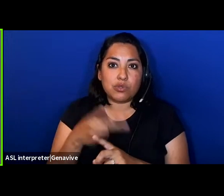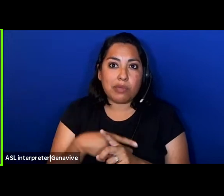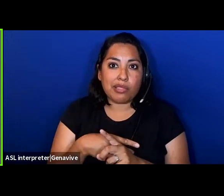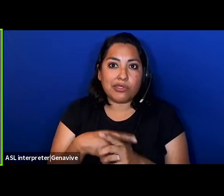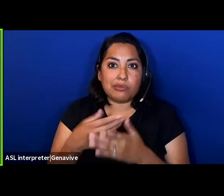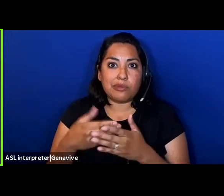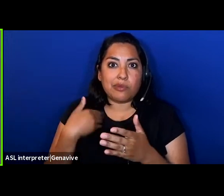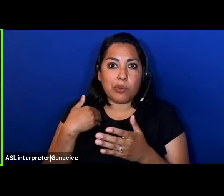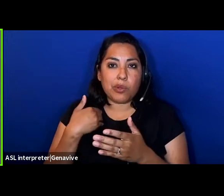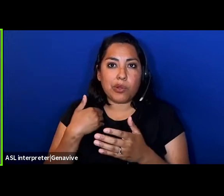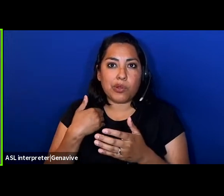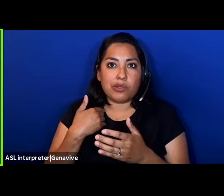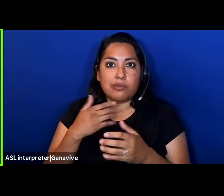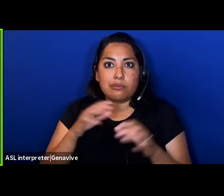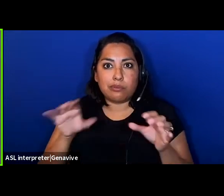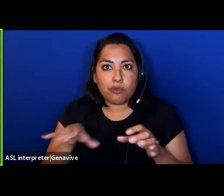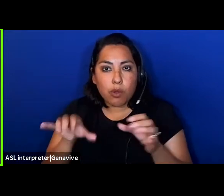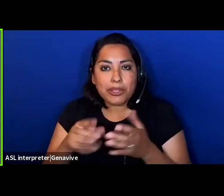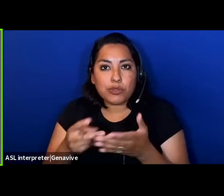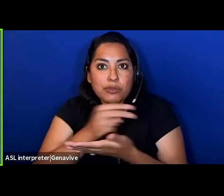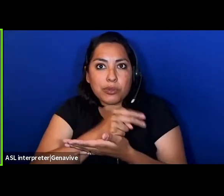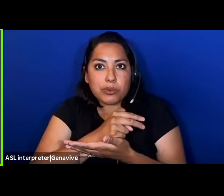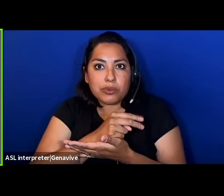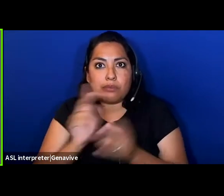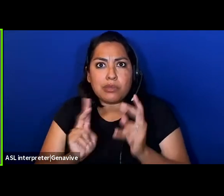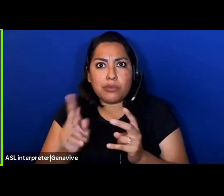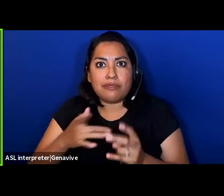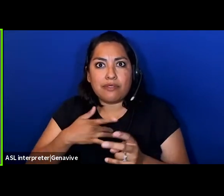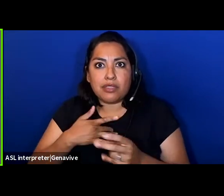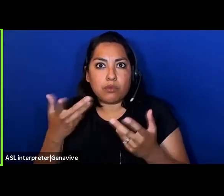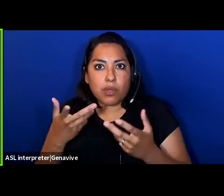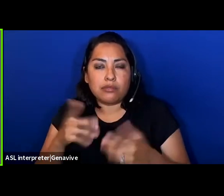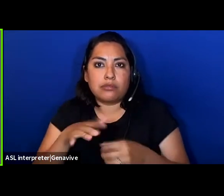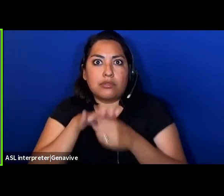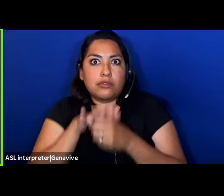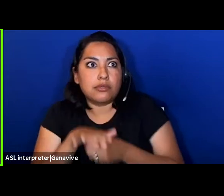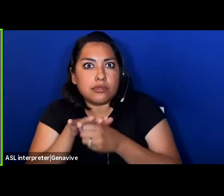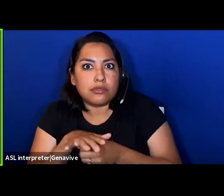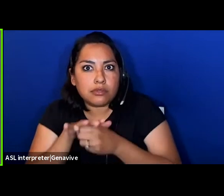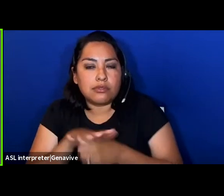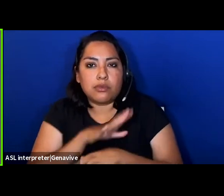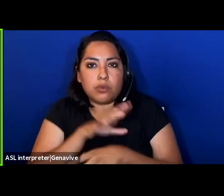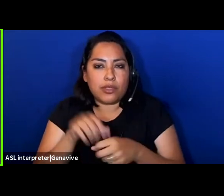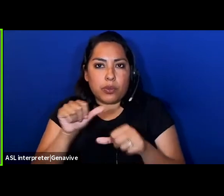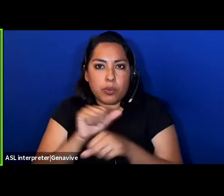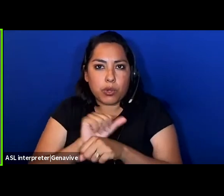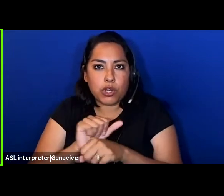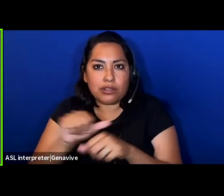people are stressed, really stressed in the workplace. How can you reduce that stress? That